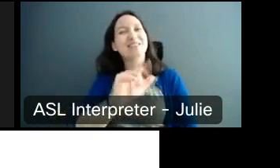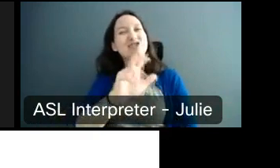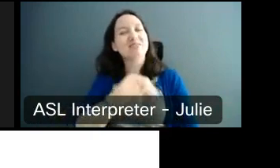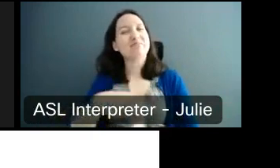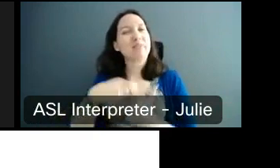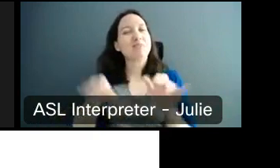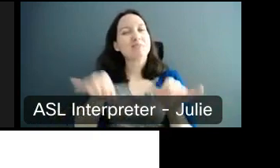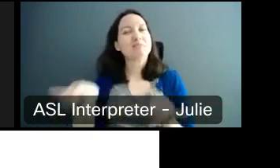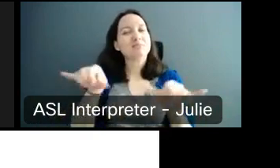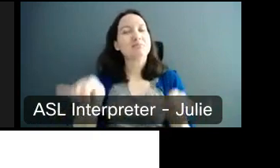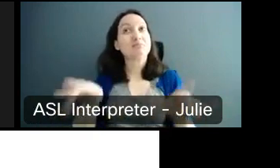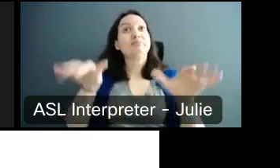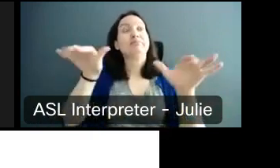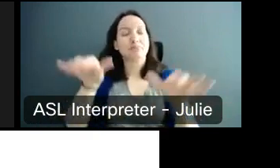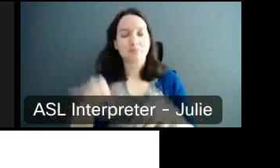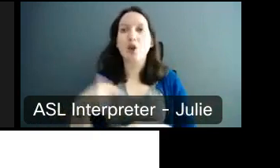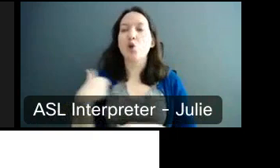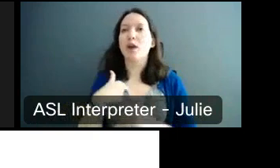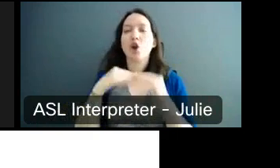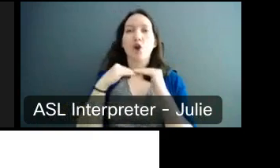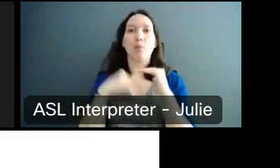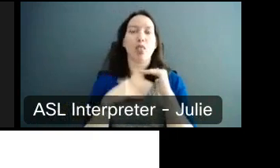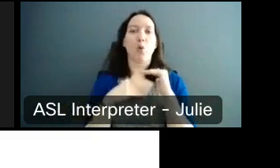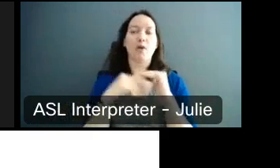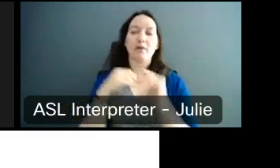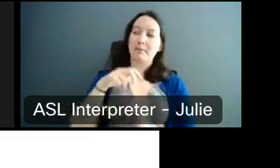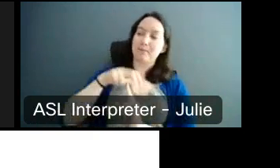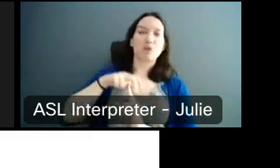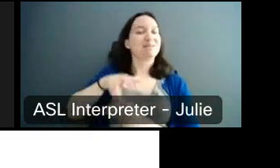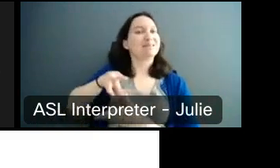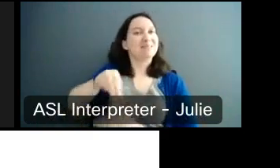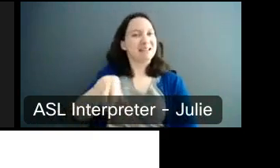Um, we are below the benchmark spending and it looks like we will be eligible.